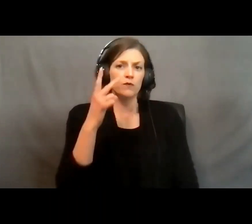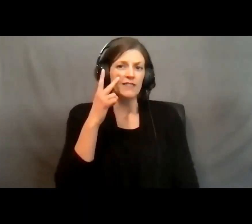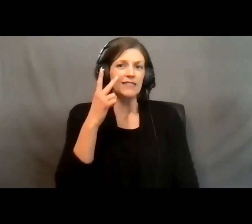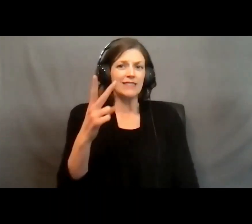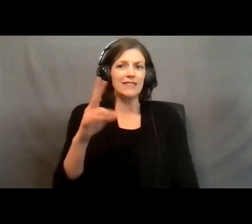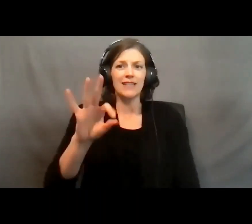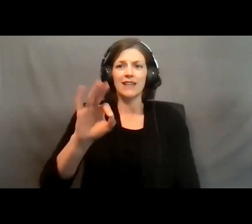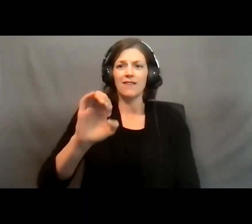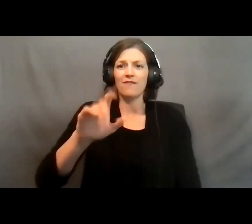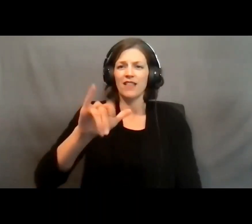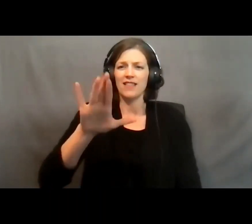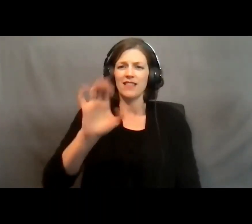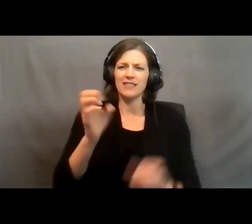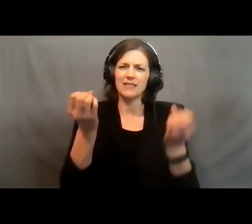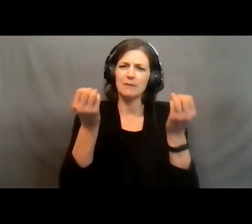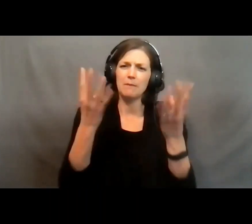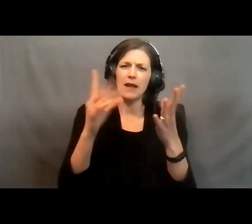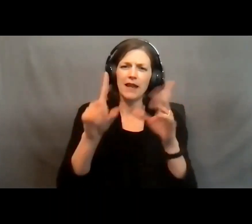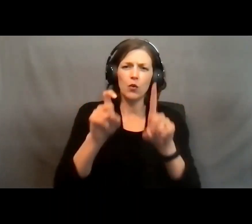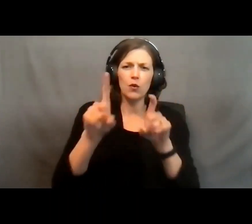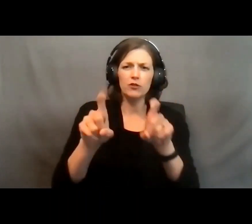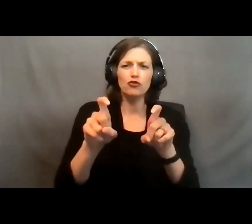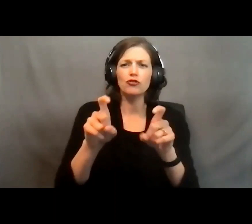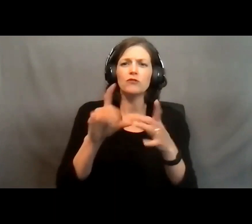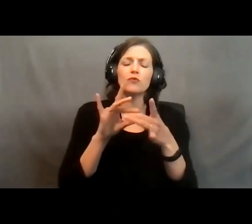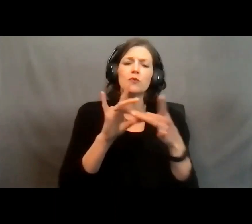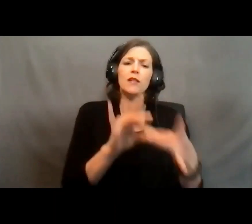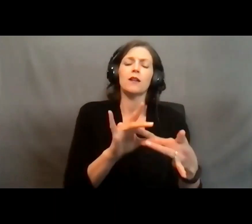another of questions 13:33:18 about the